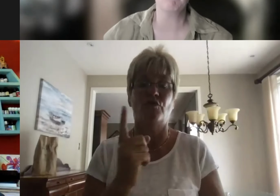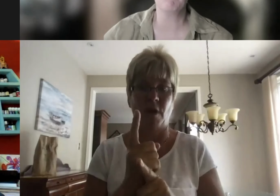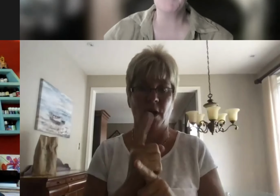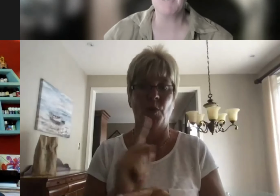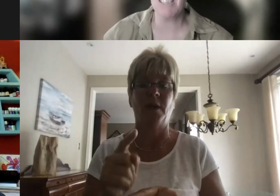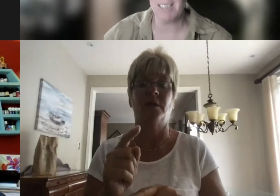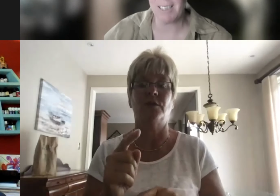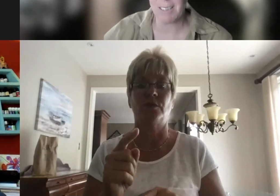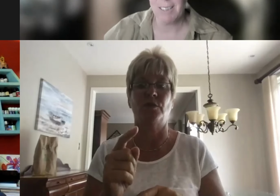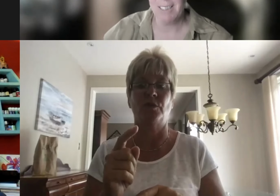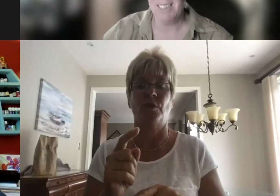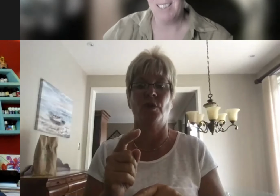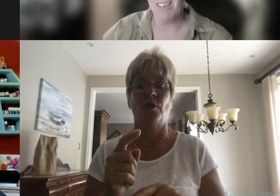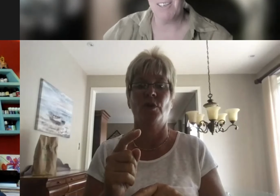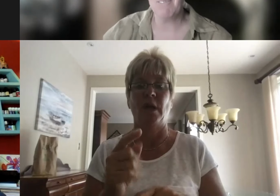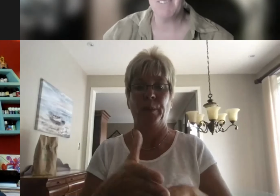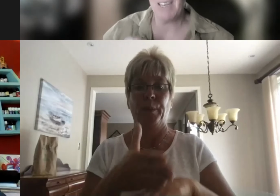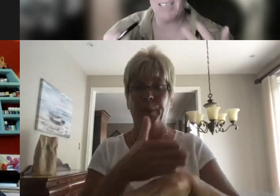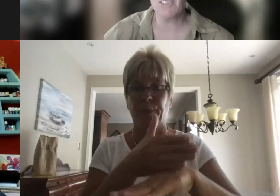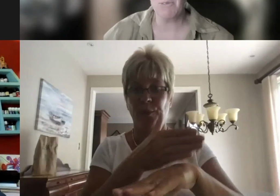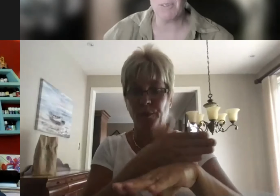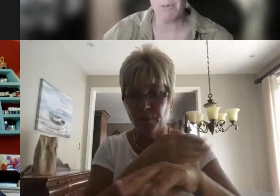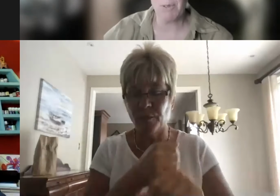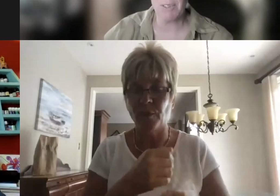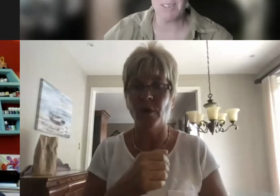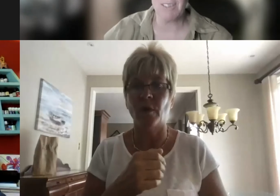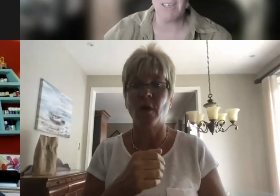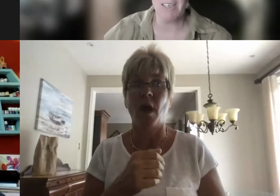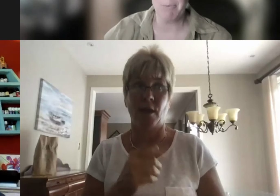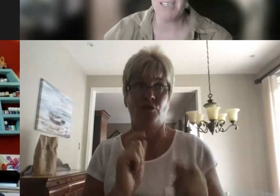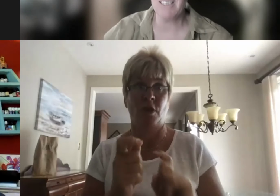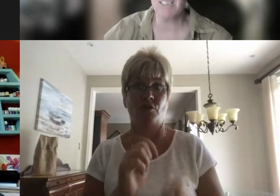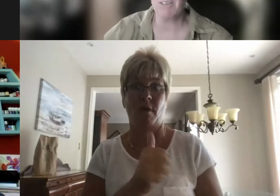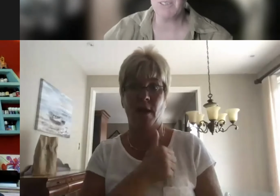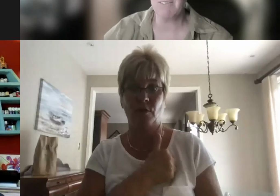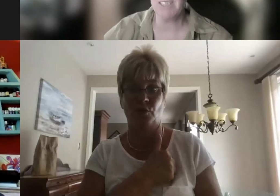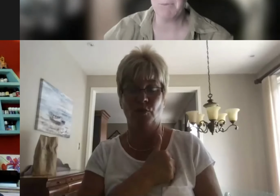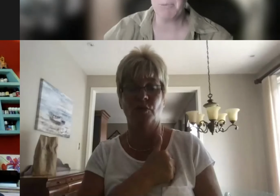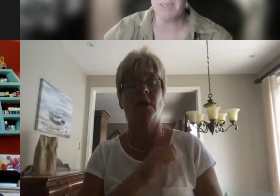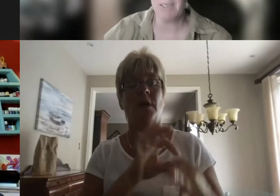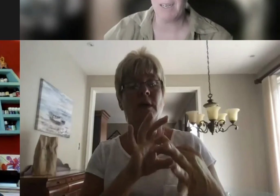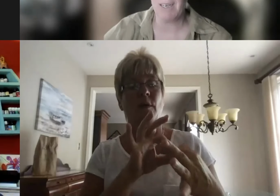rethink our attitudes towards design. But I think it goes even deeper than that,